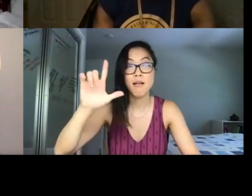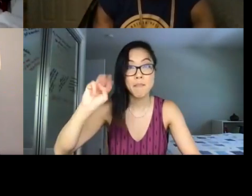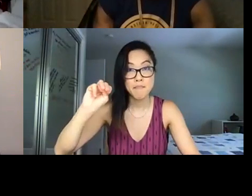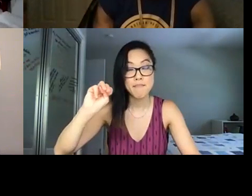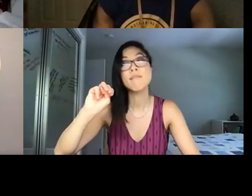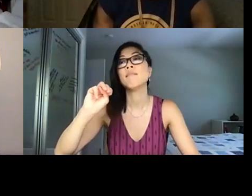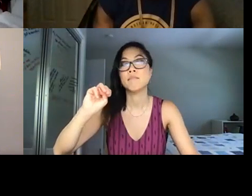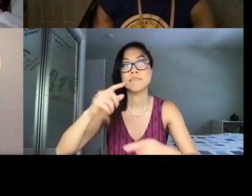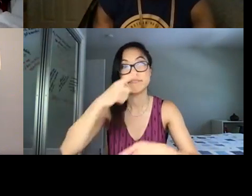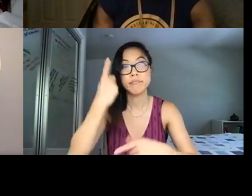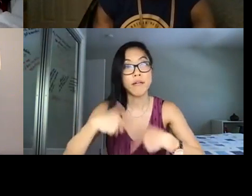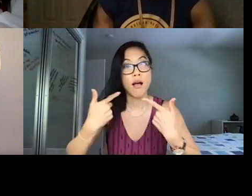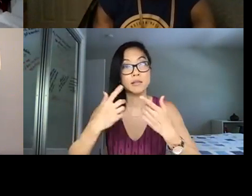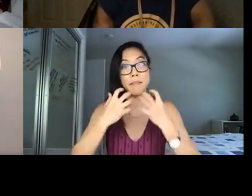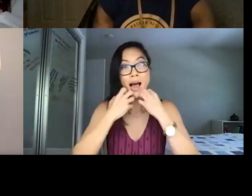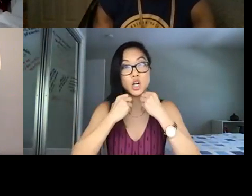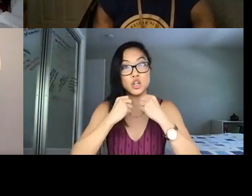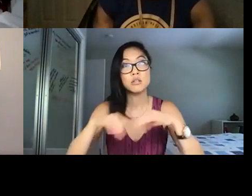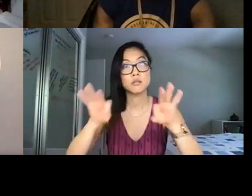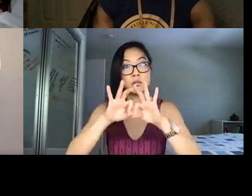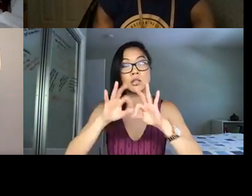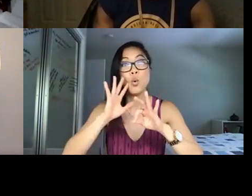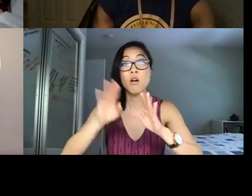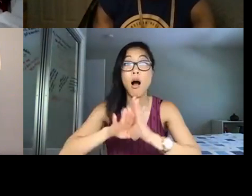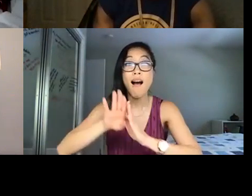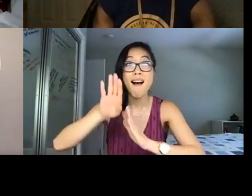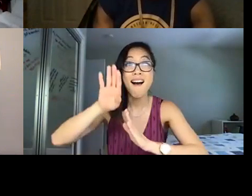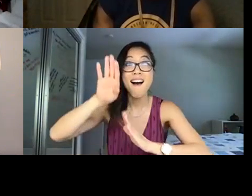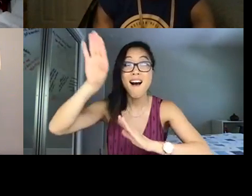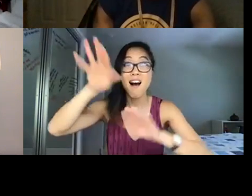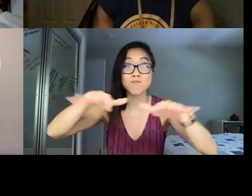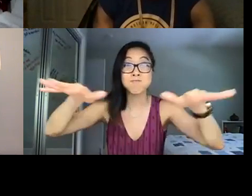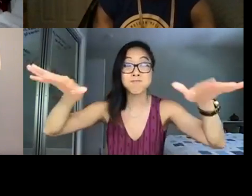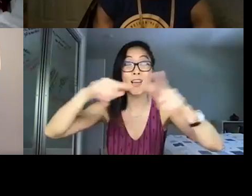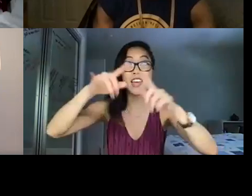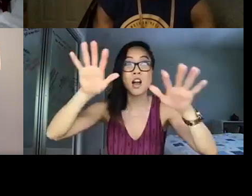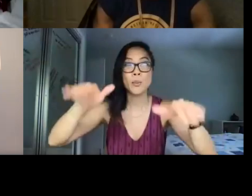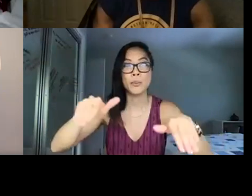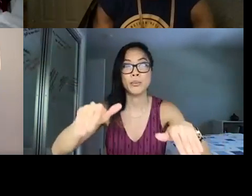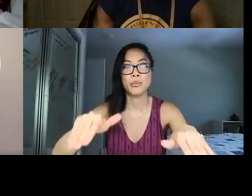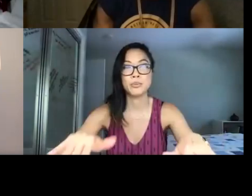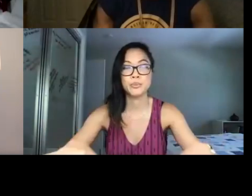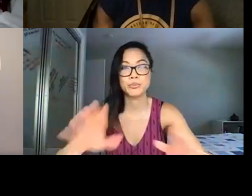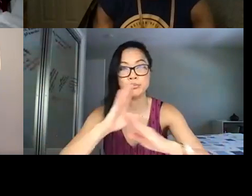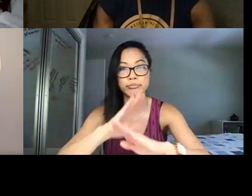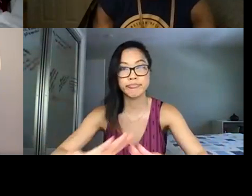It's easy for that to happen but just holding each other accountable and organizations that this is not just